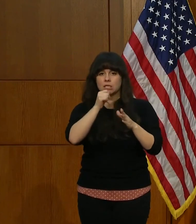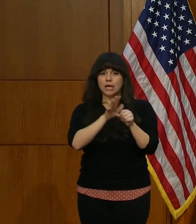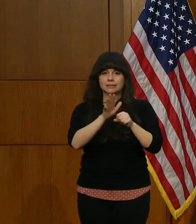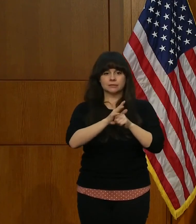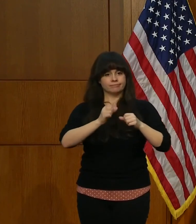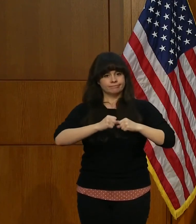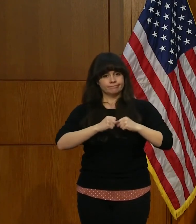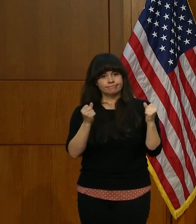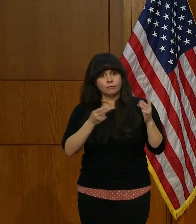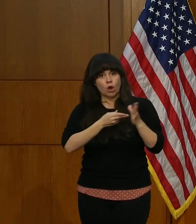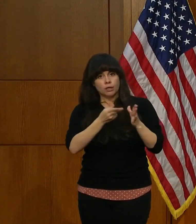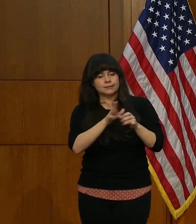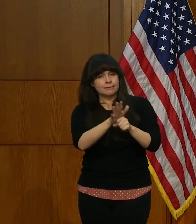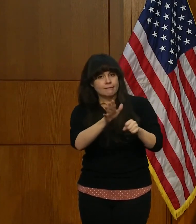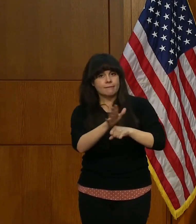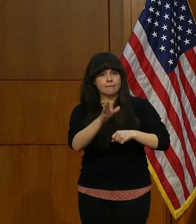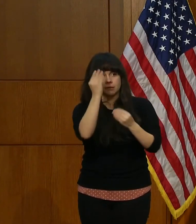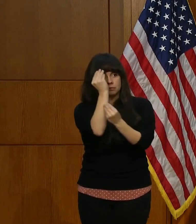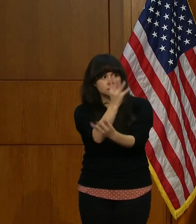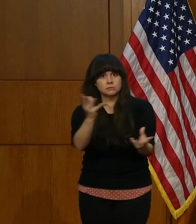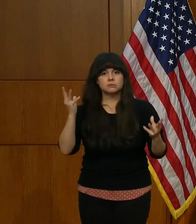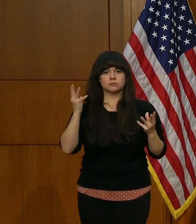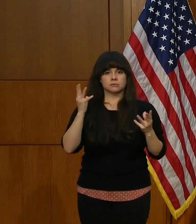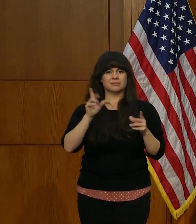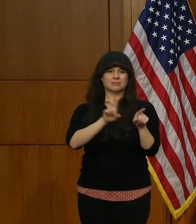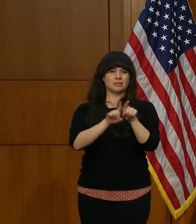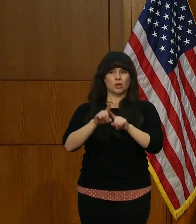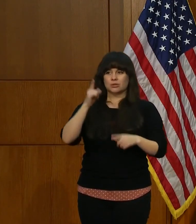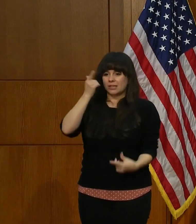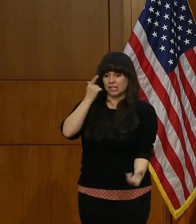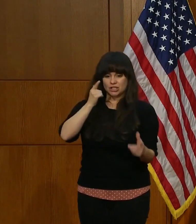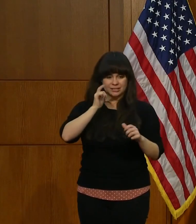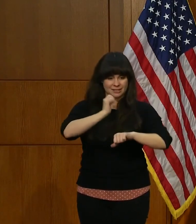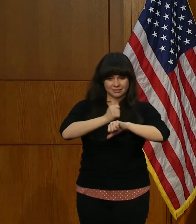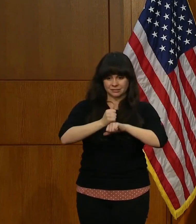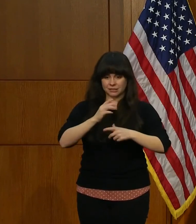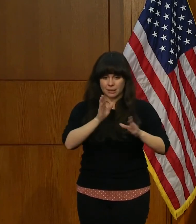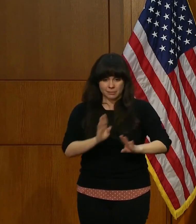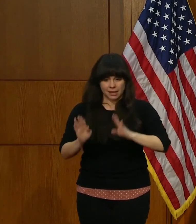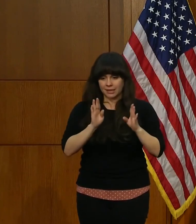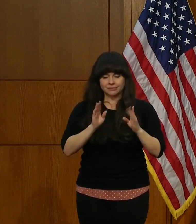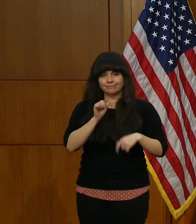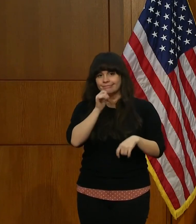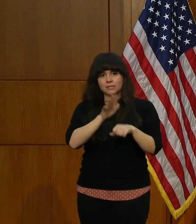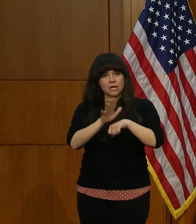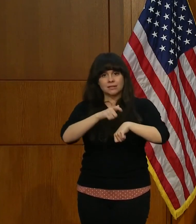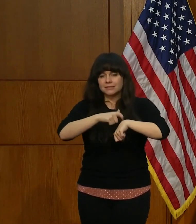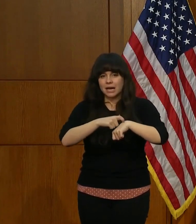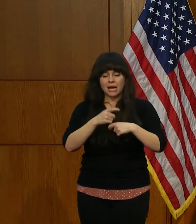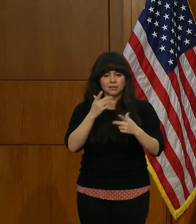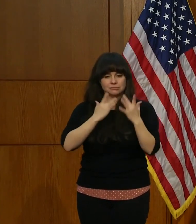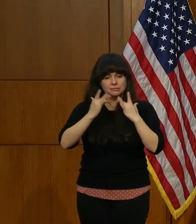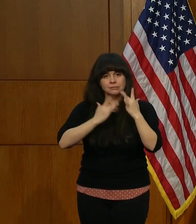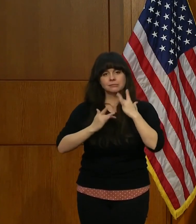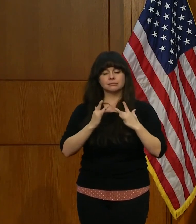TRANSPARENCY. LOTS OF LOGISTICS